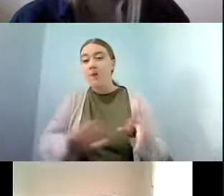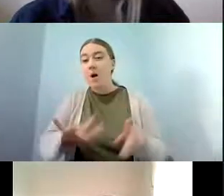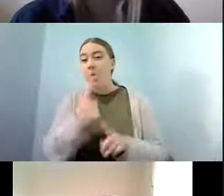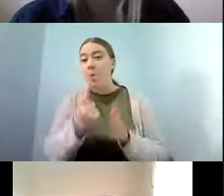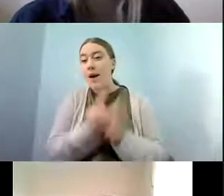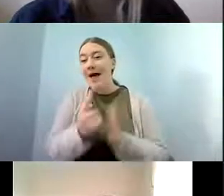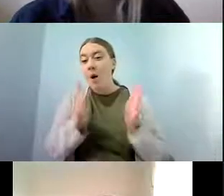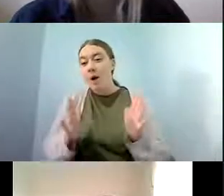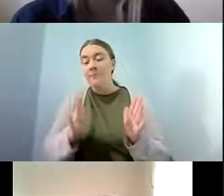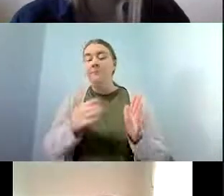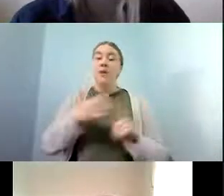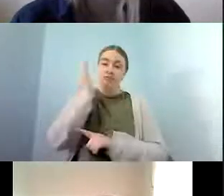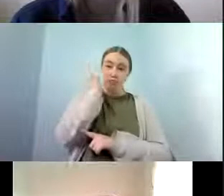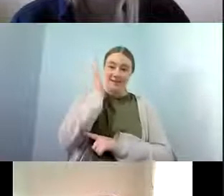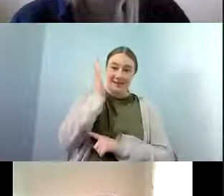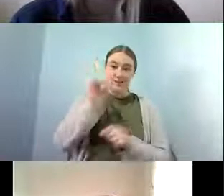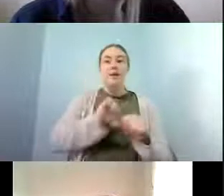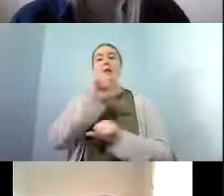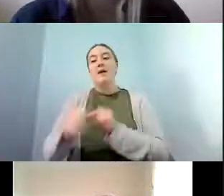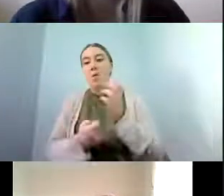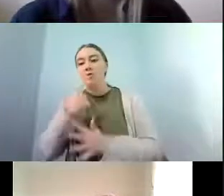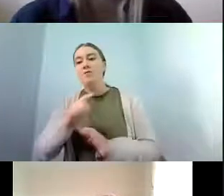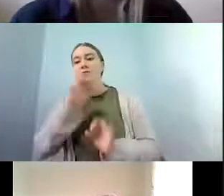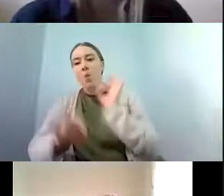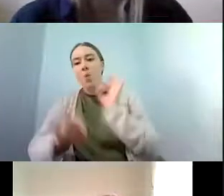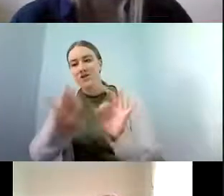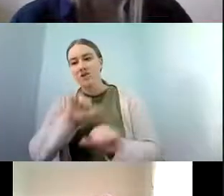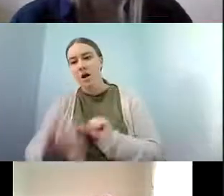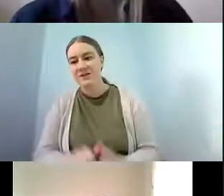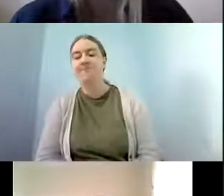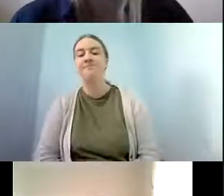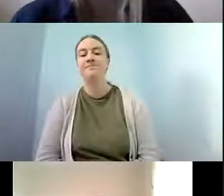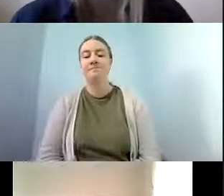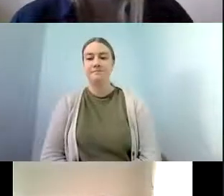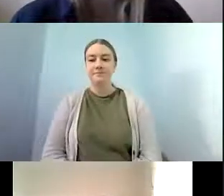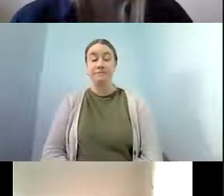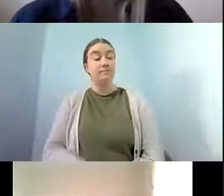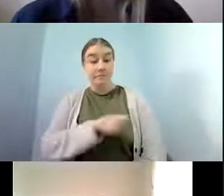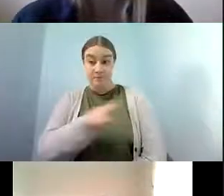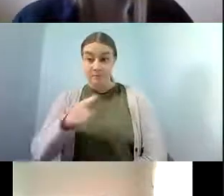followed by some time for questions afterwards so if you would like to ask a question please